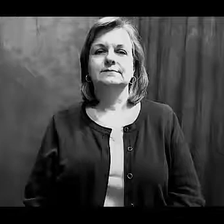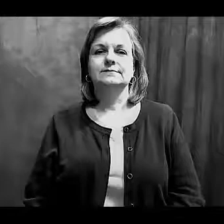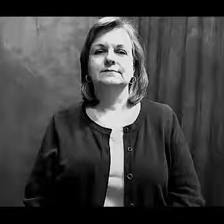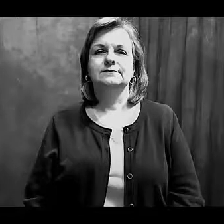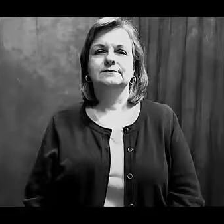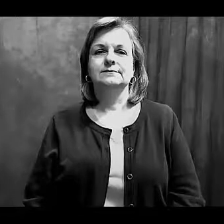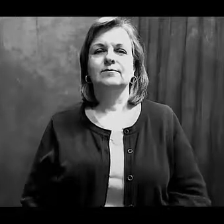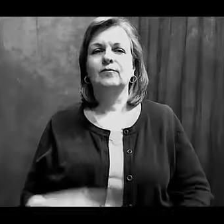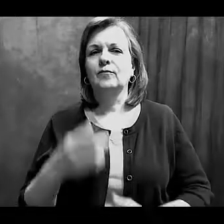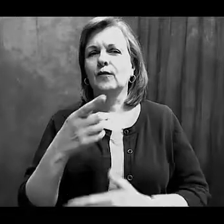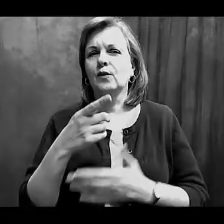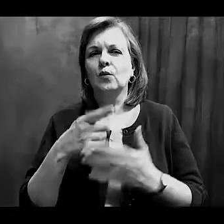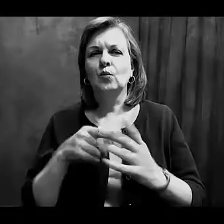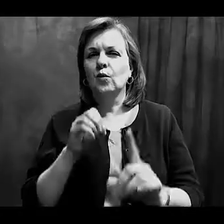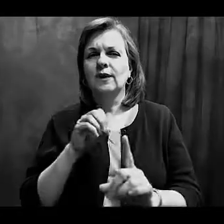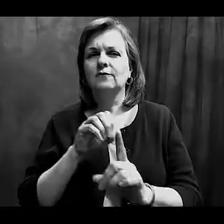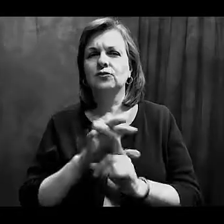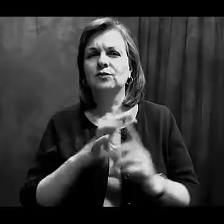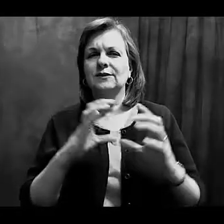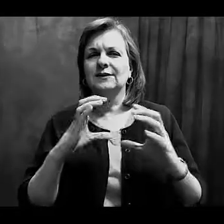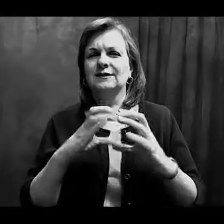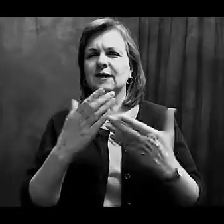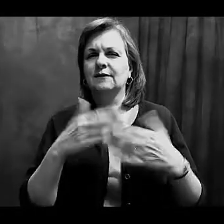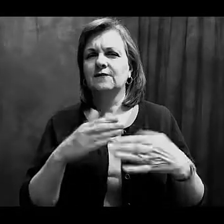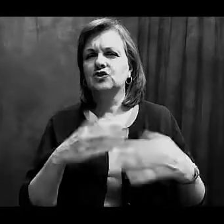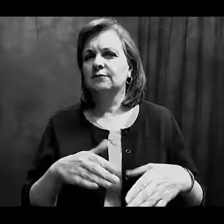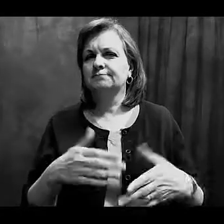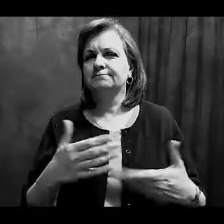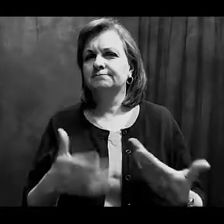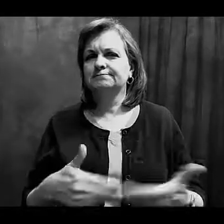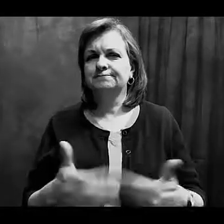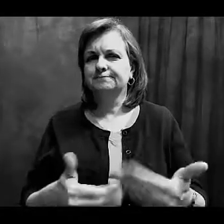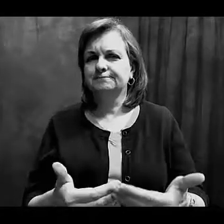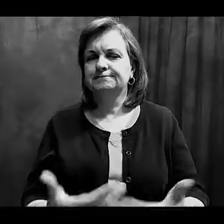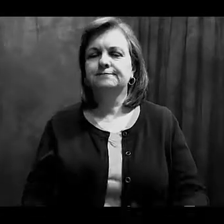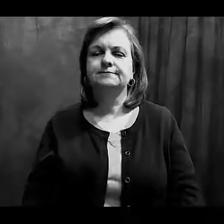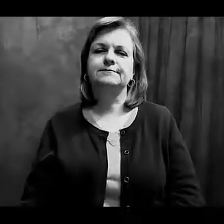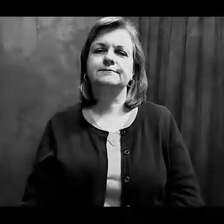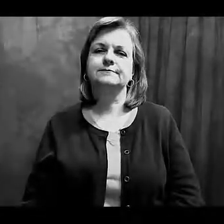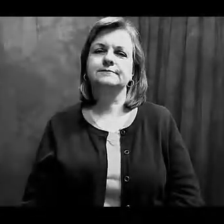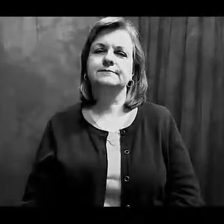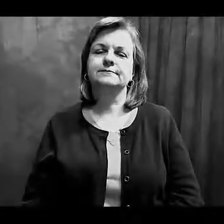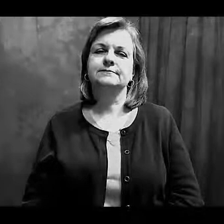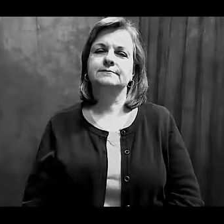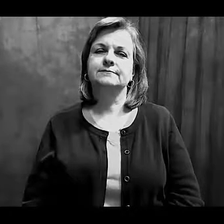So what influences cell division